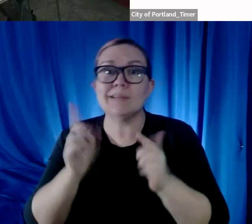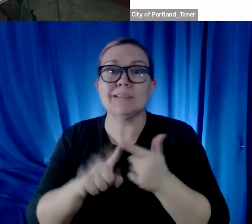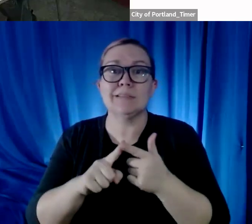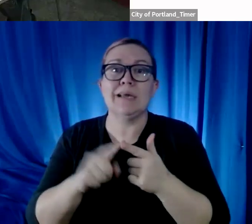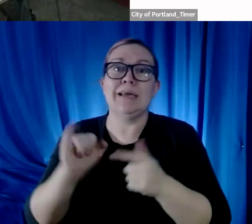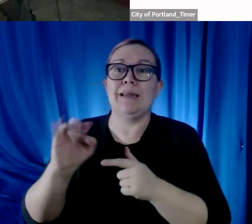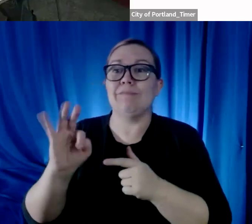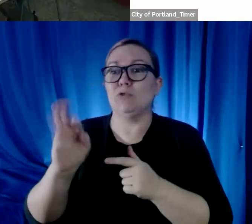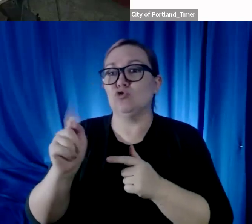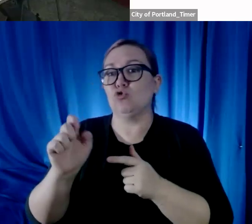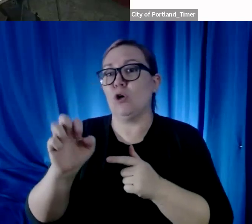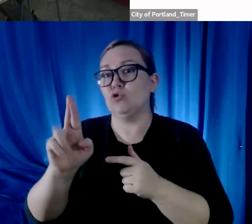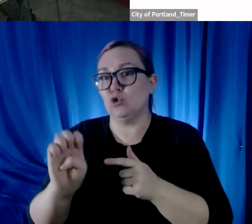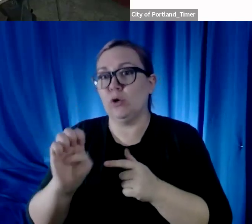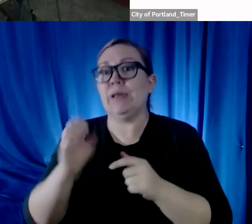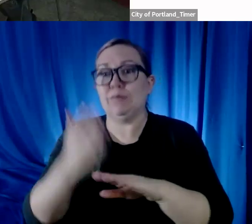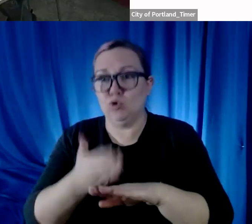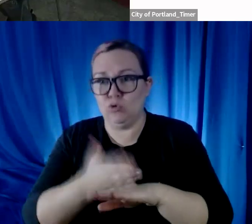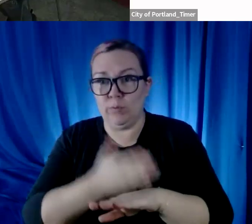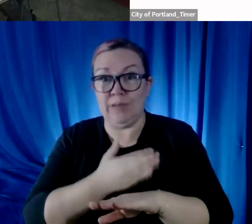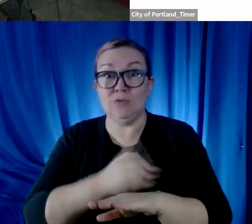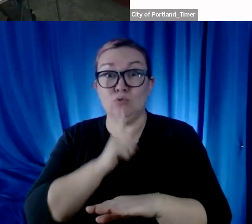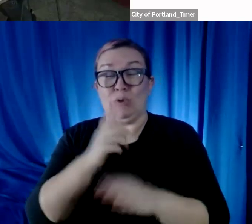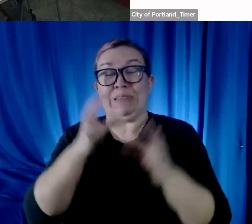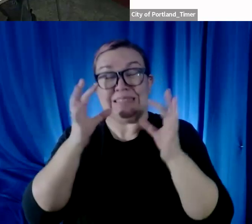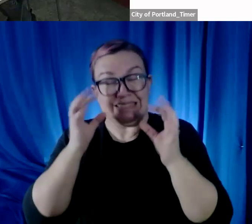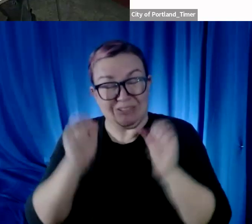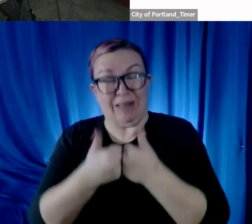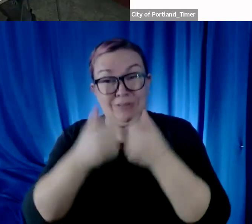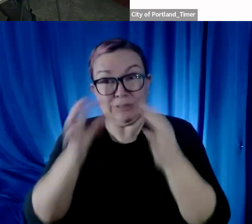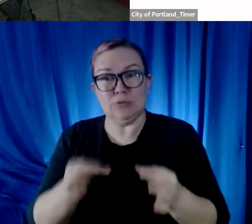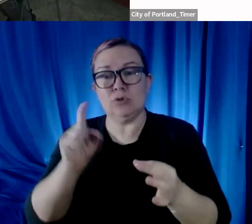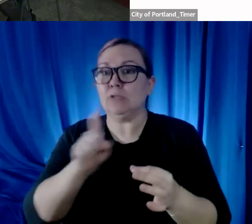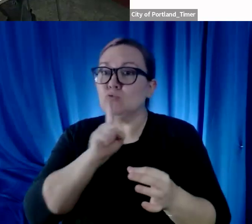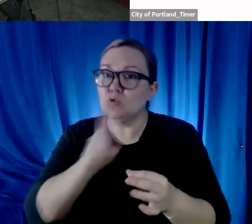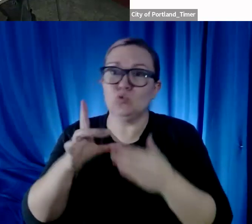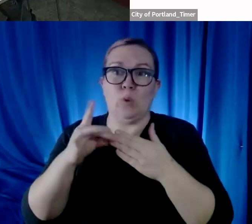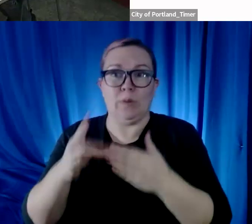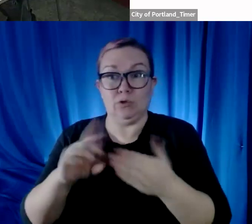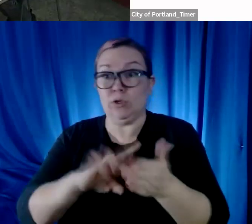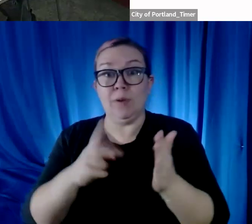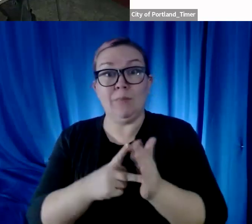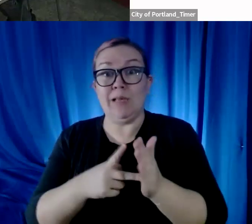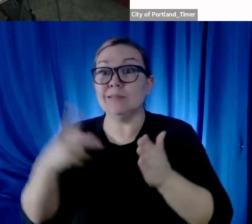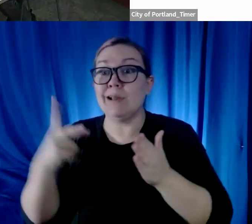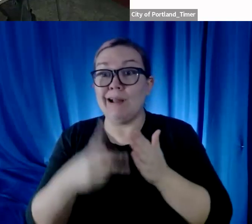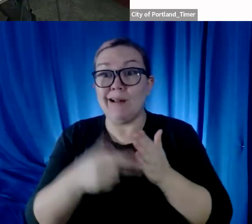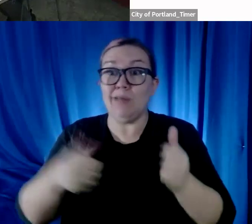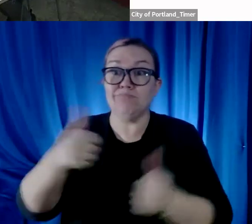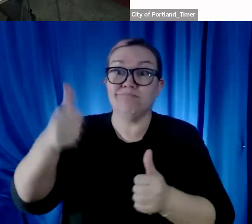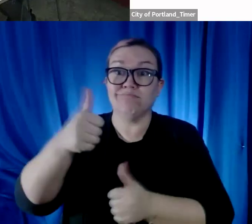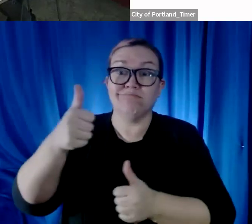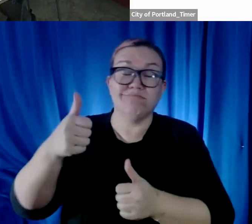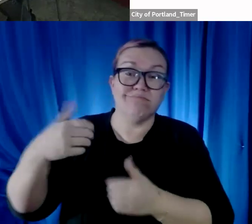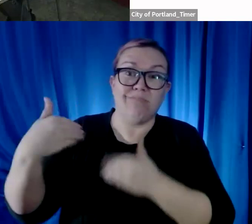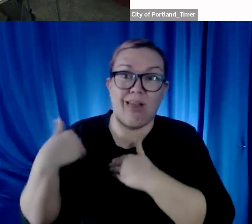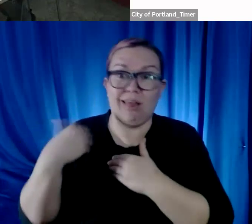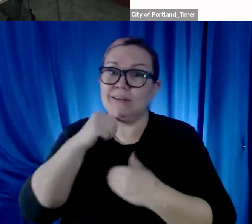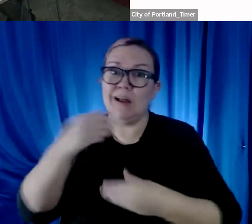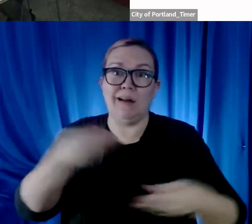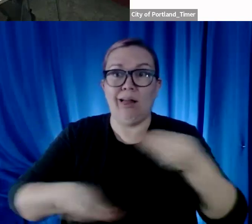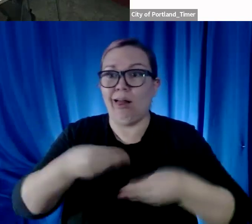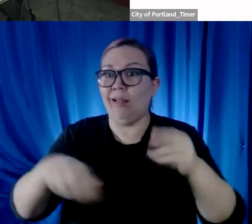Difficult budget decisions require true leadership. Leadership means cutting bureaucratic bloat, not shuffling chairs on a sinking ship.